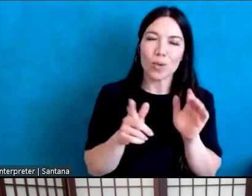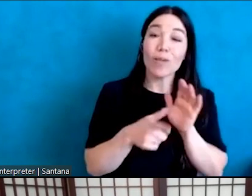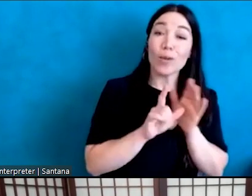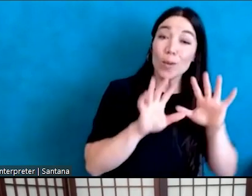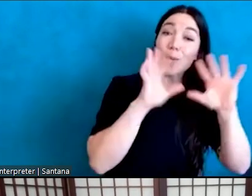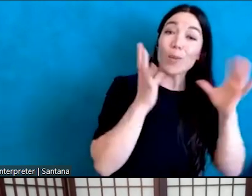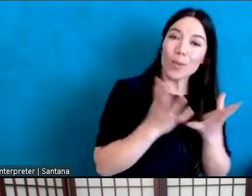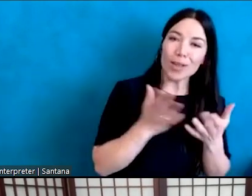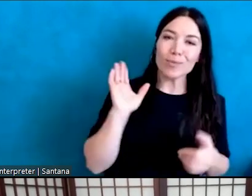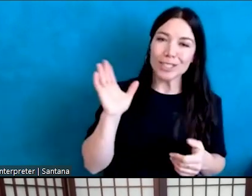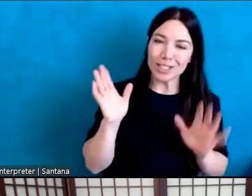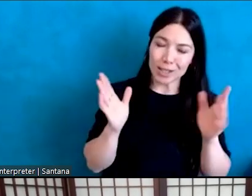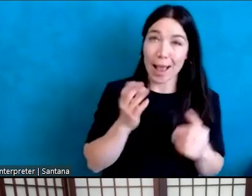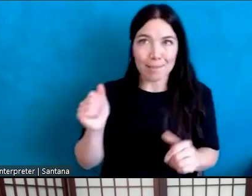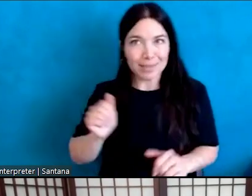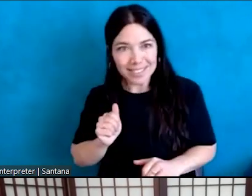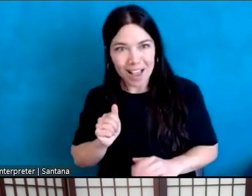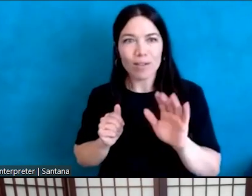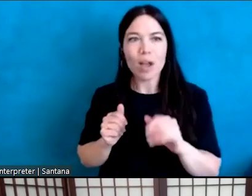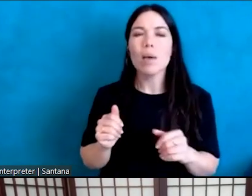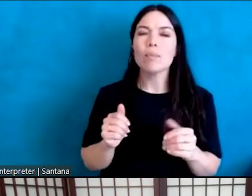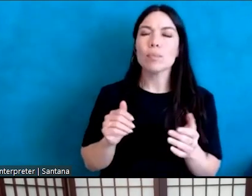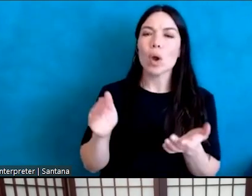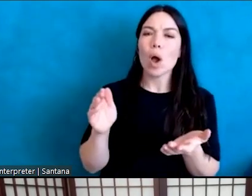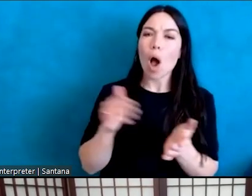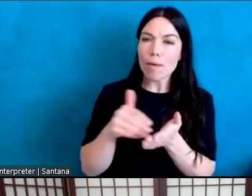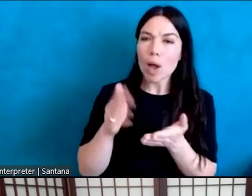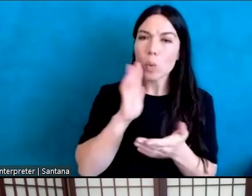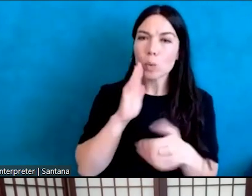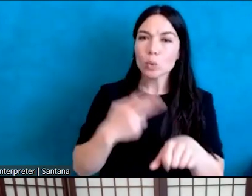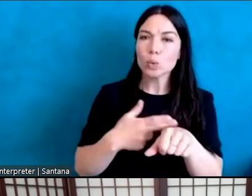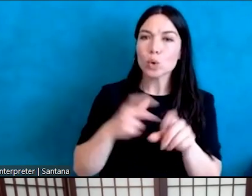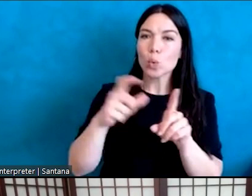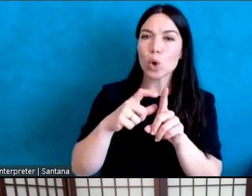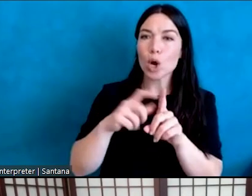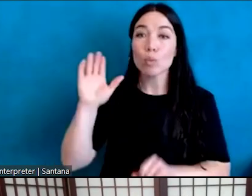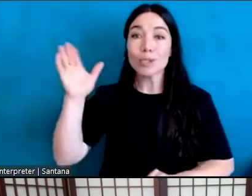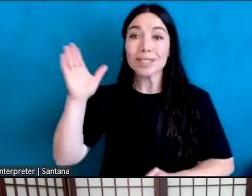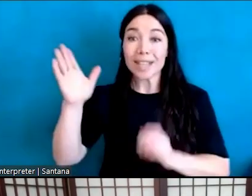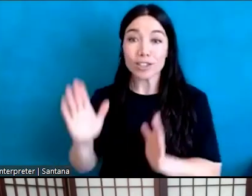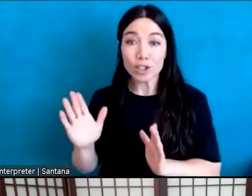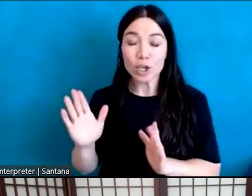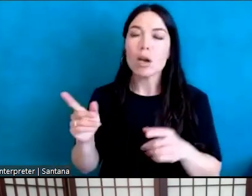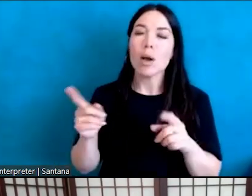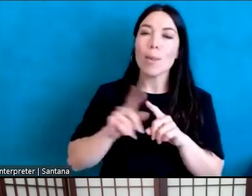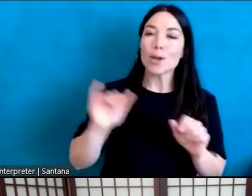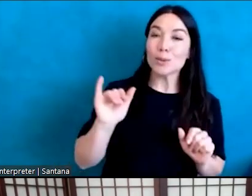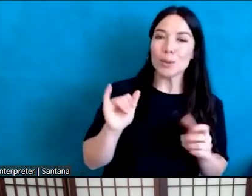I'll note that in most contexts I use the term presenter, but in this case, I wanted to use the term speaker to have a little bit of fun with the word.